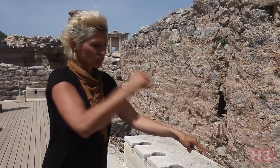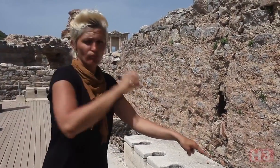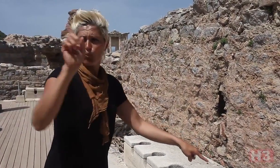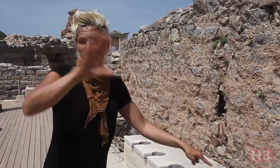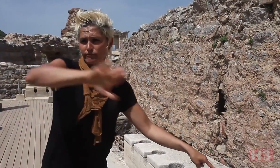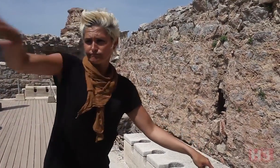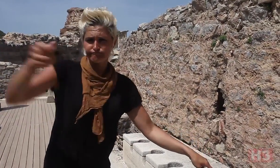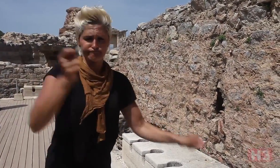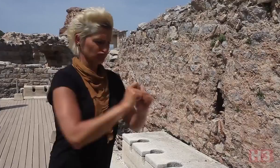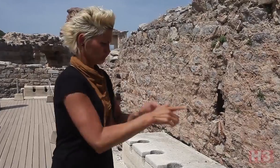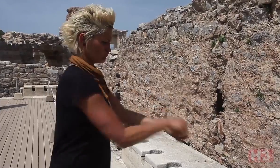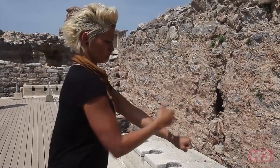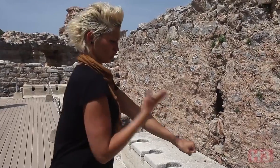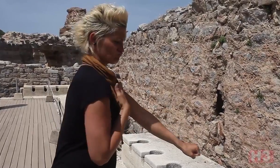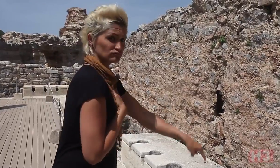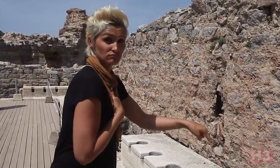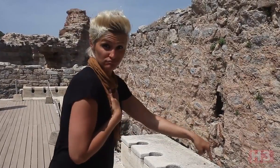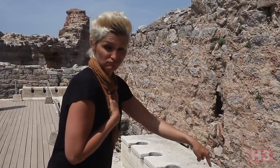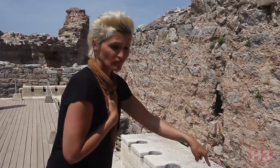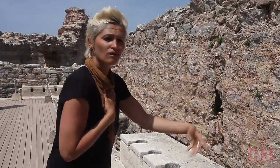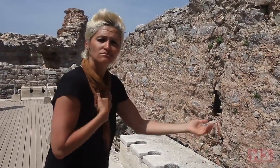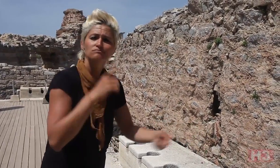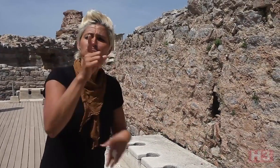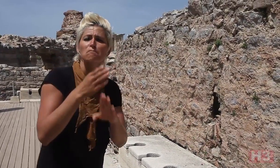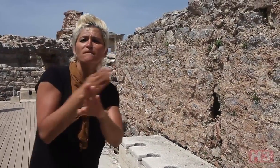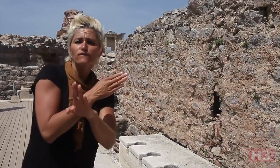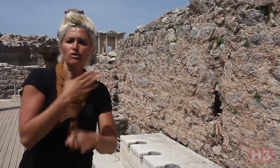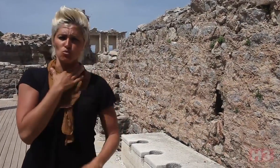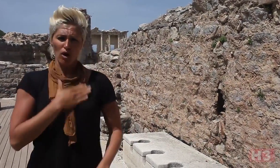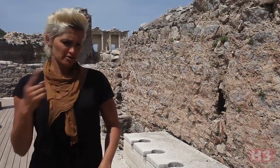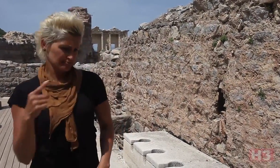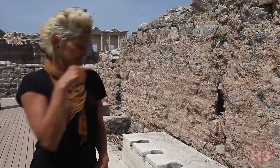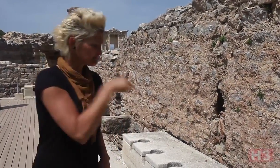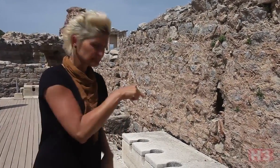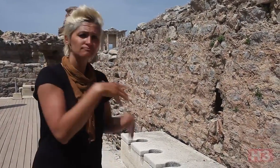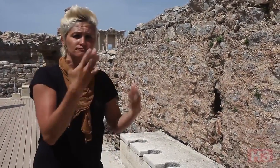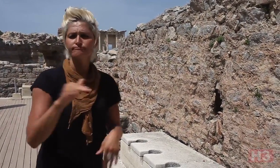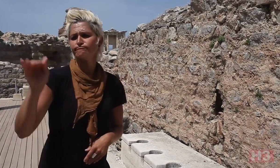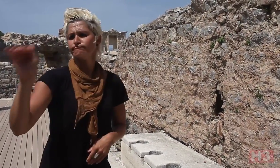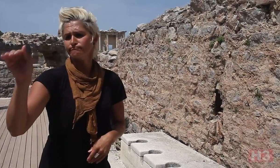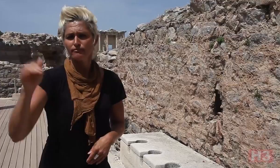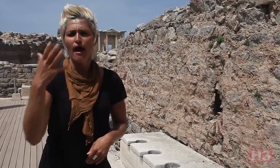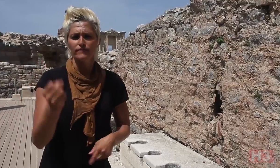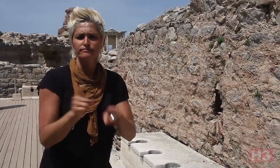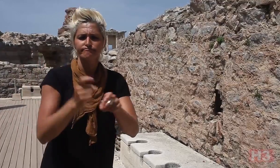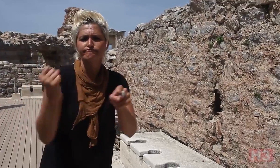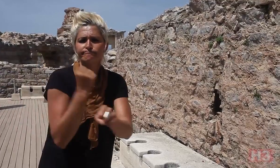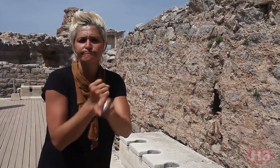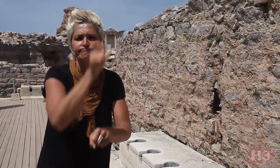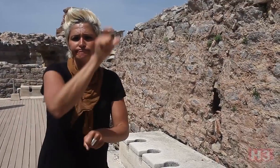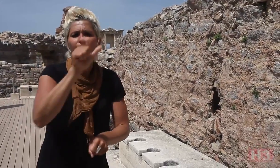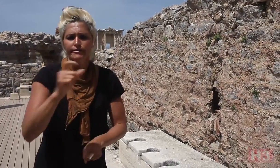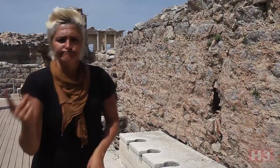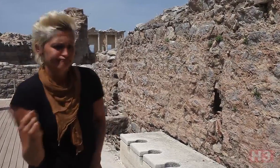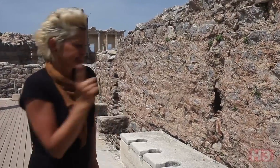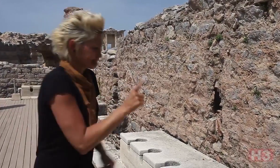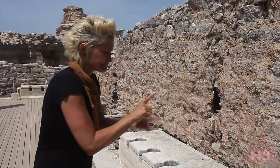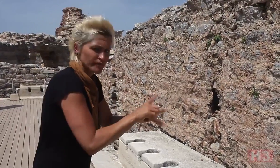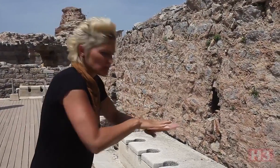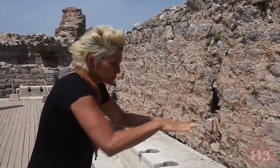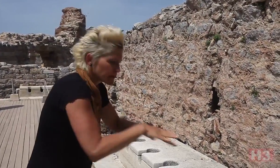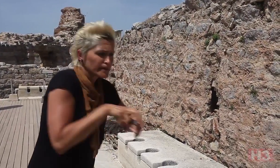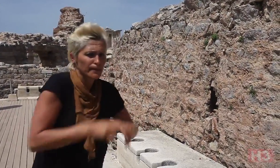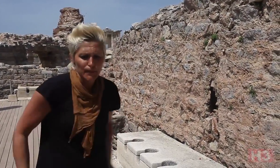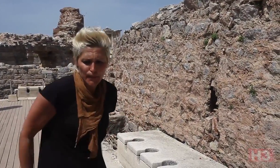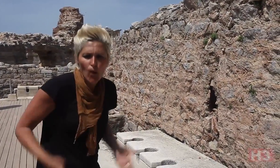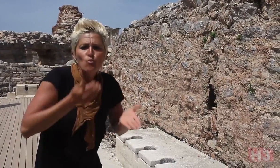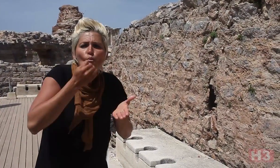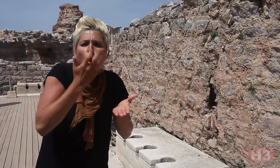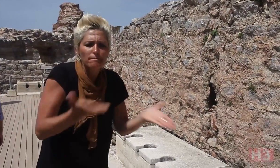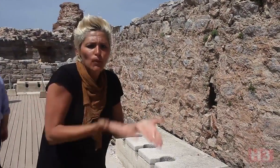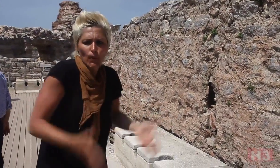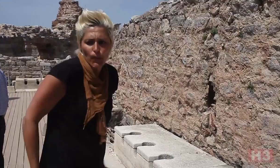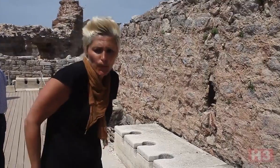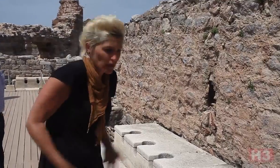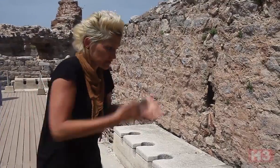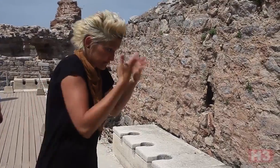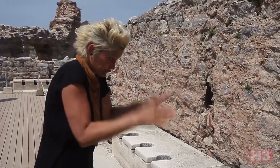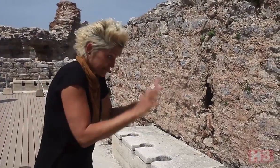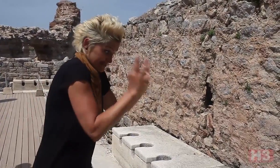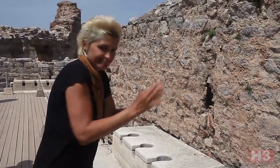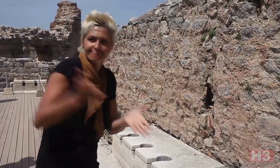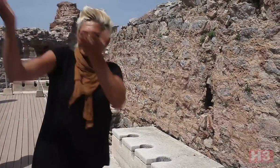Before anyone uses the toilet, they would call a slave to come and warm up the toilet seat.